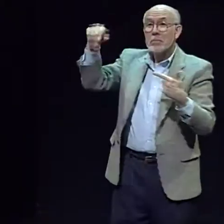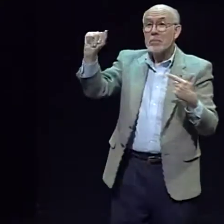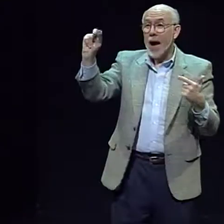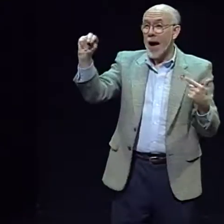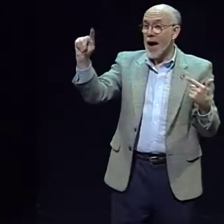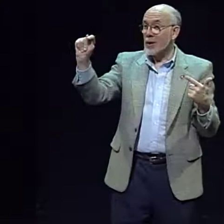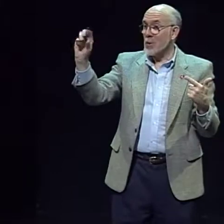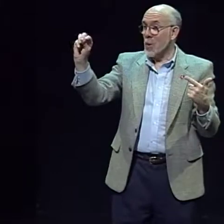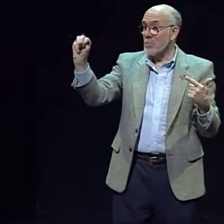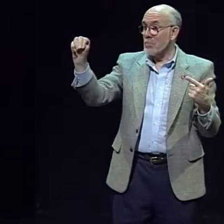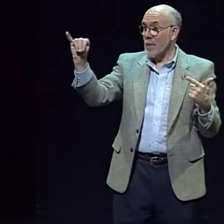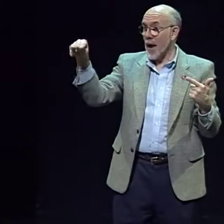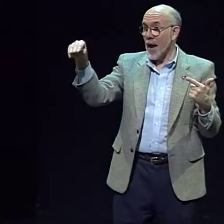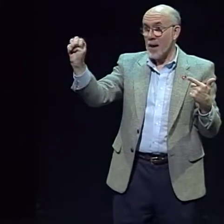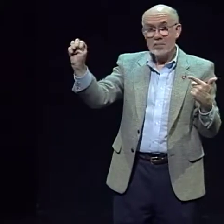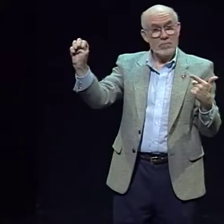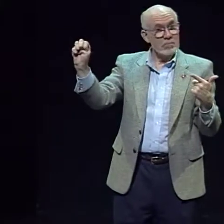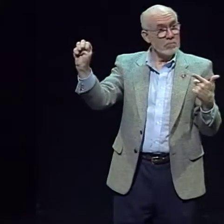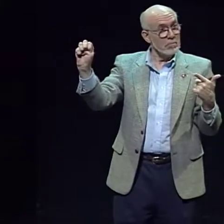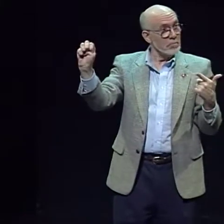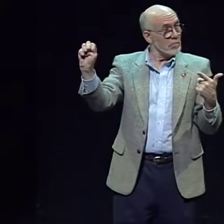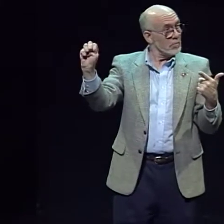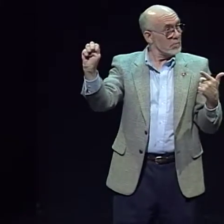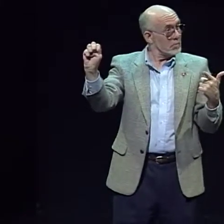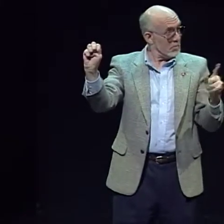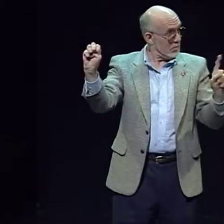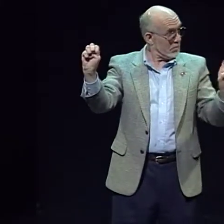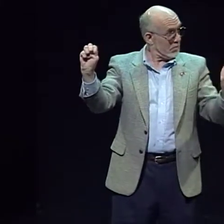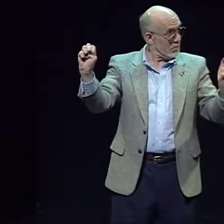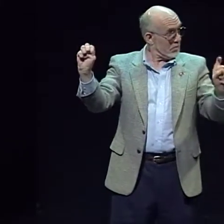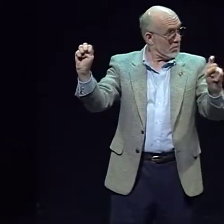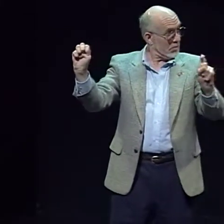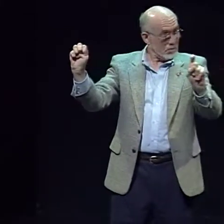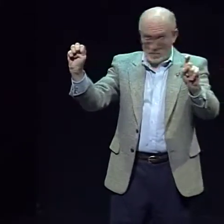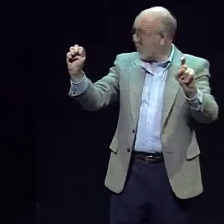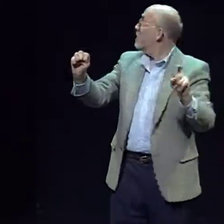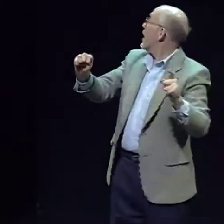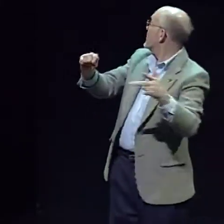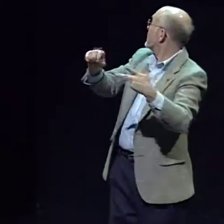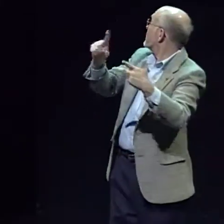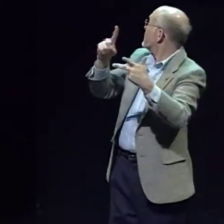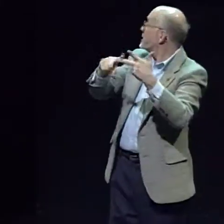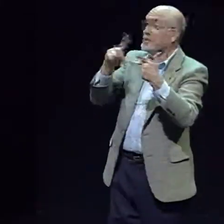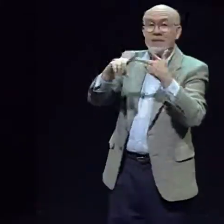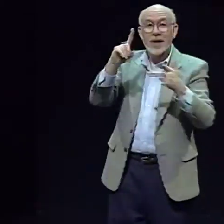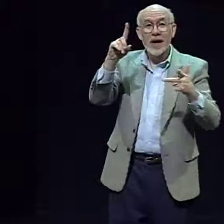OR PANTOMIME IN THE THEATER? IS THAT PLAY?